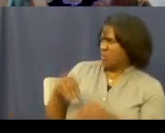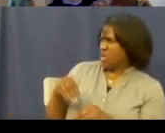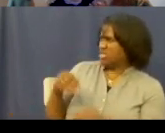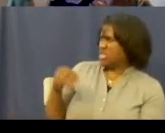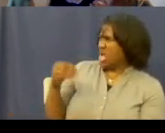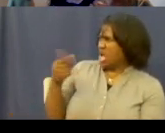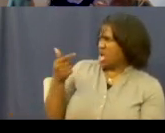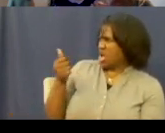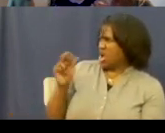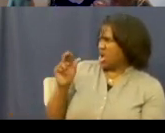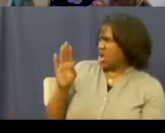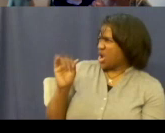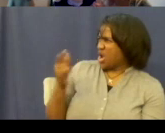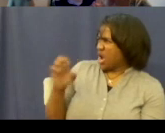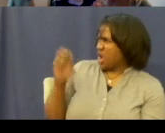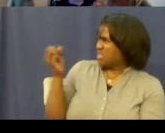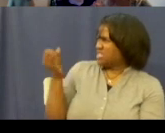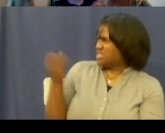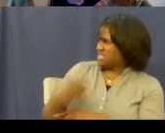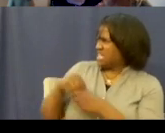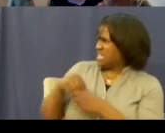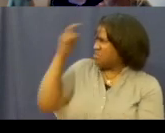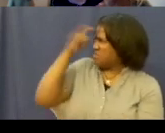Nina Schor: Well, we don't put garbage in our brain.